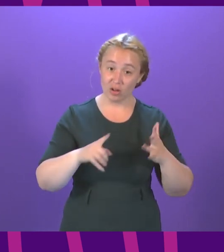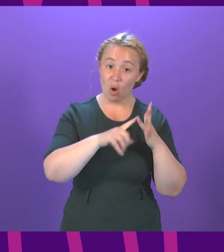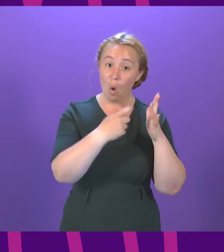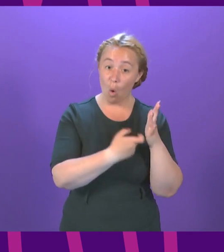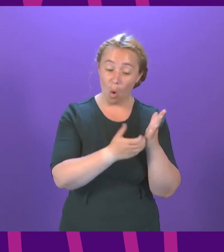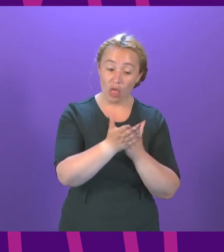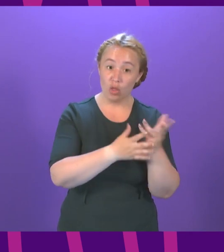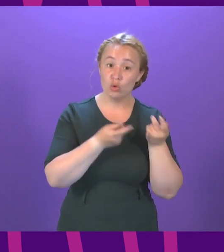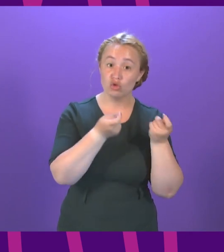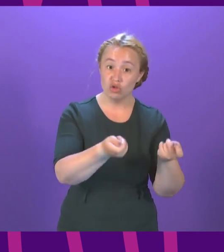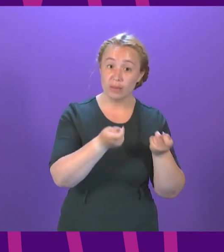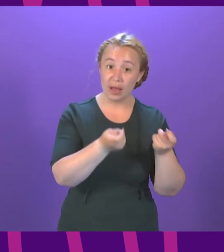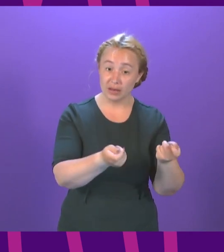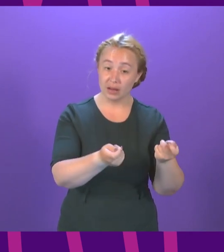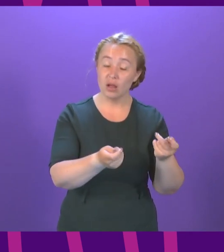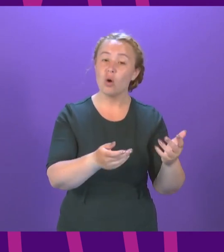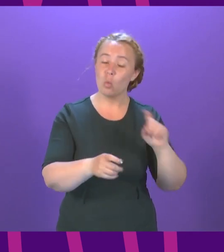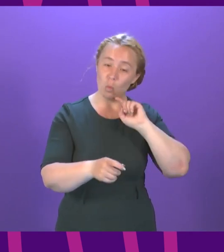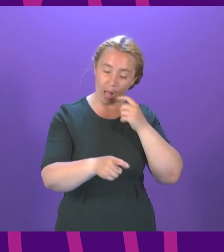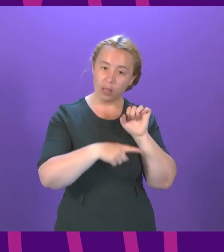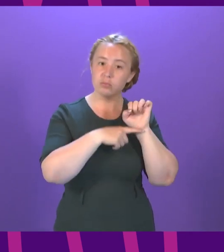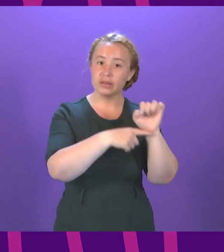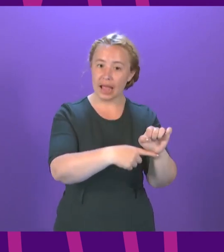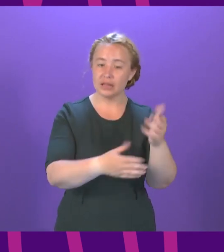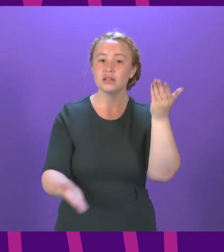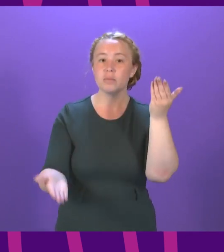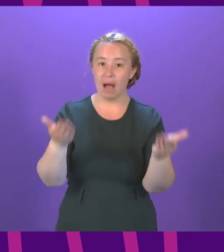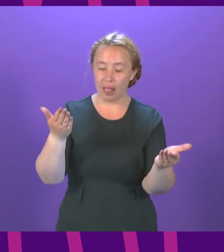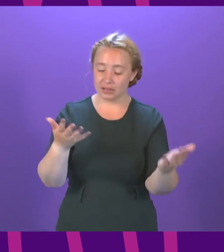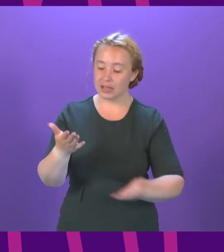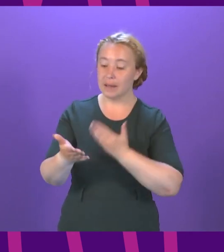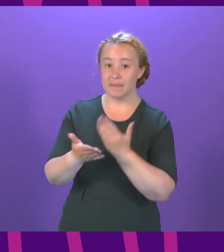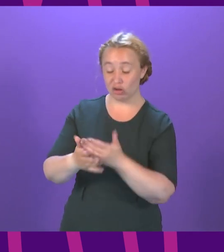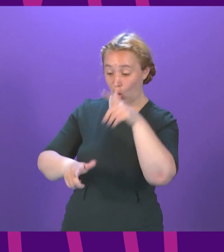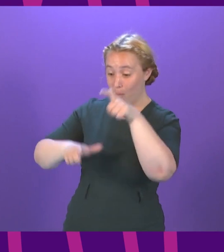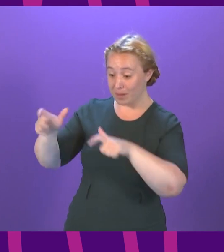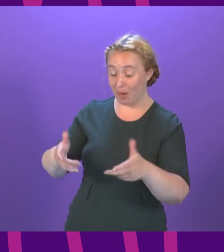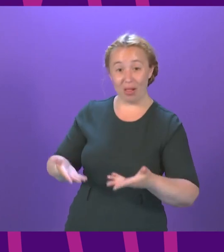to shield. We will take a balanced approach to ensure maximum protection for everyone.